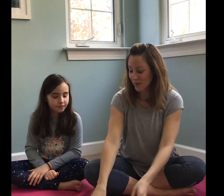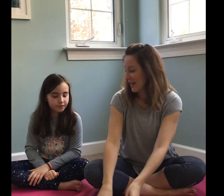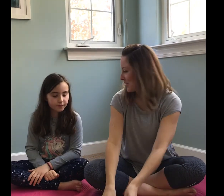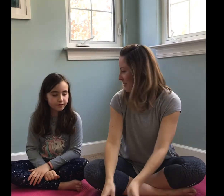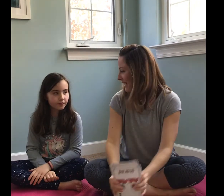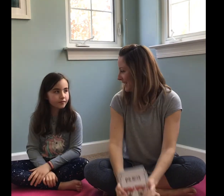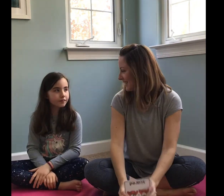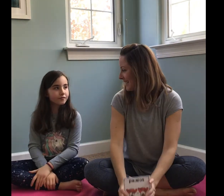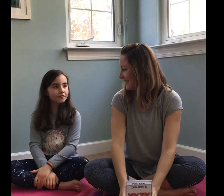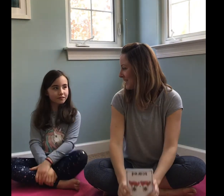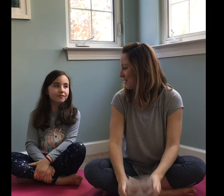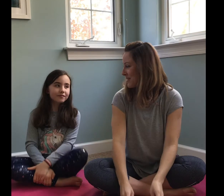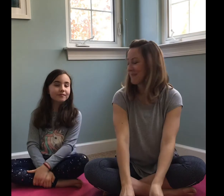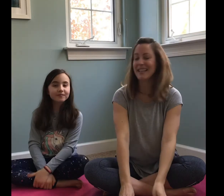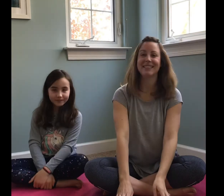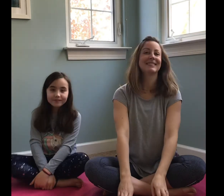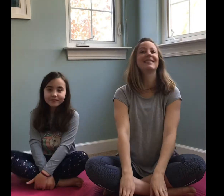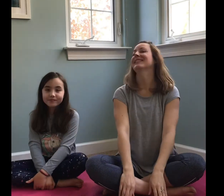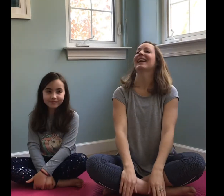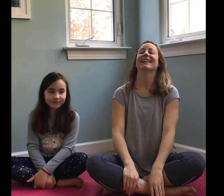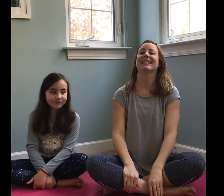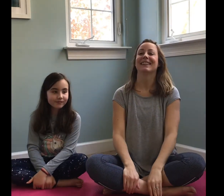Alright, are you ready to sing a song with me?